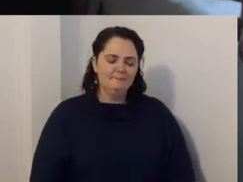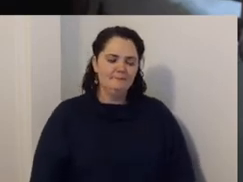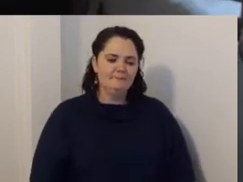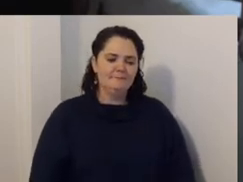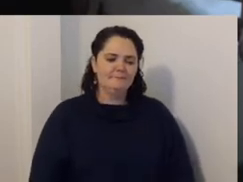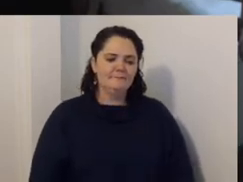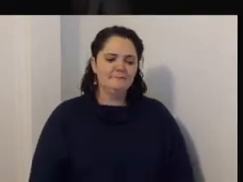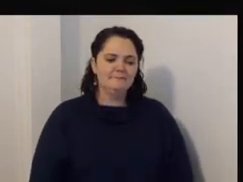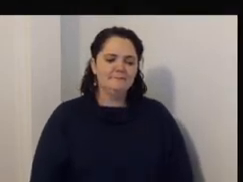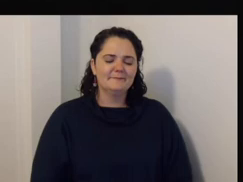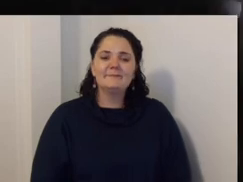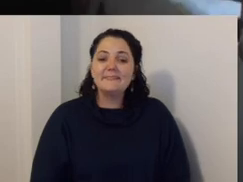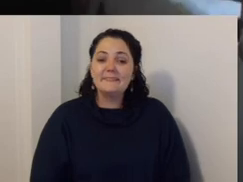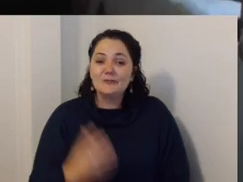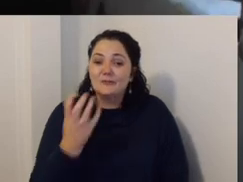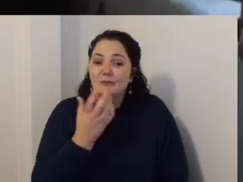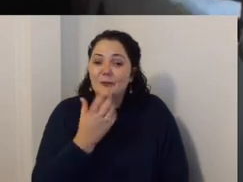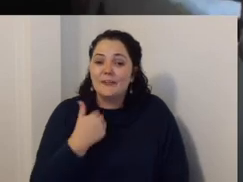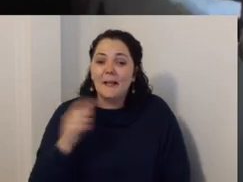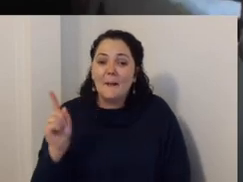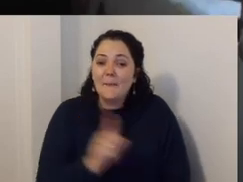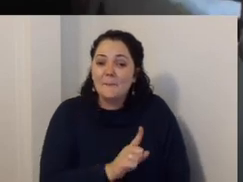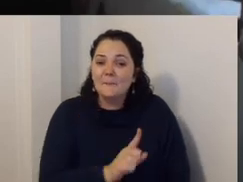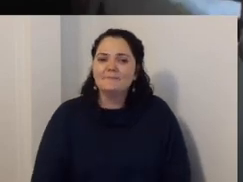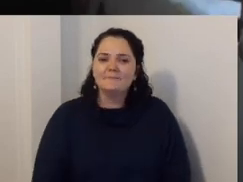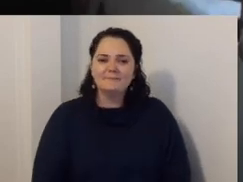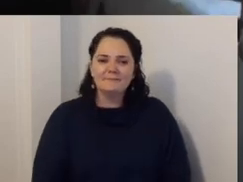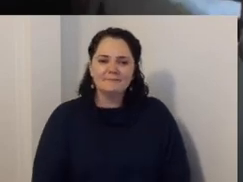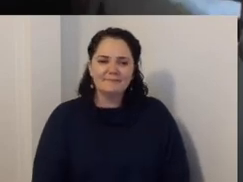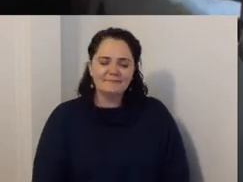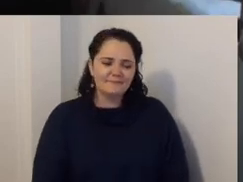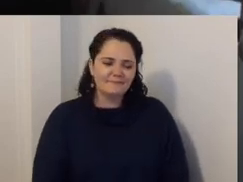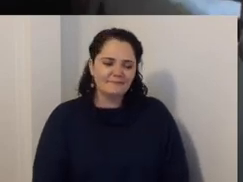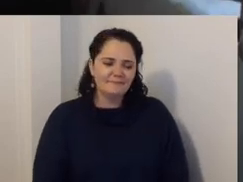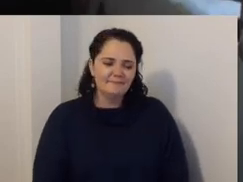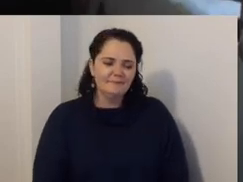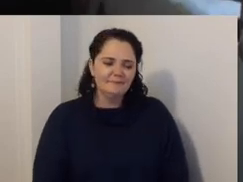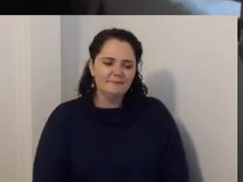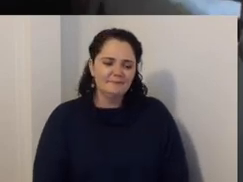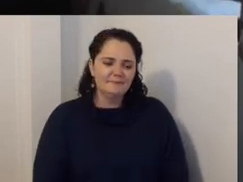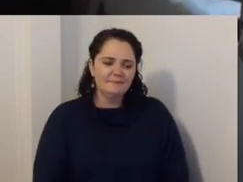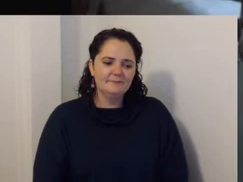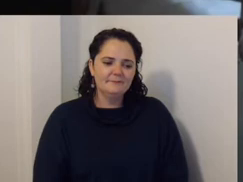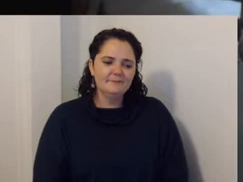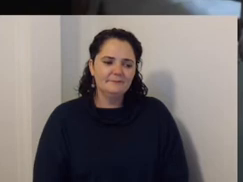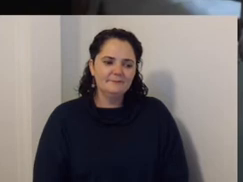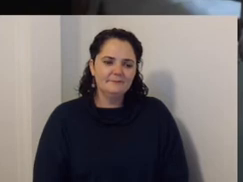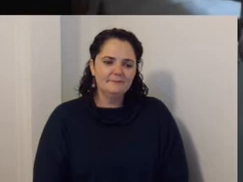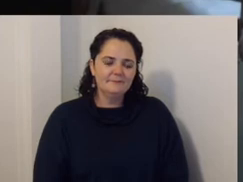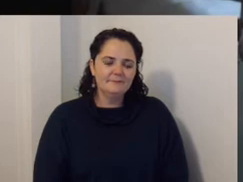I'm gonna pass right in front of the camera y'all sorry there we go